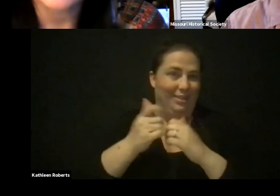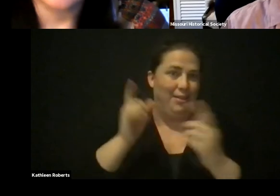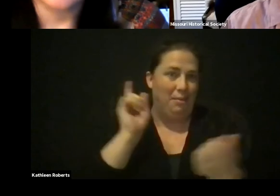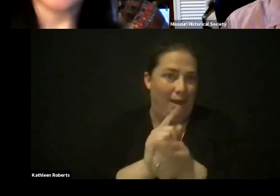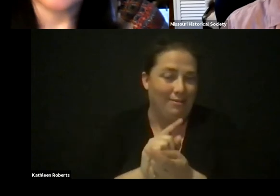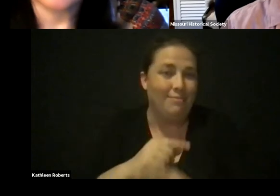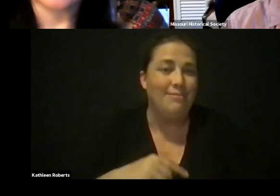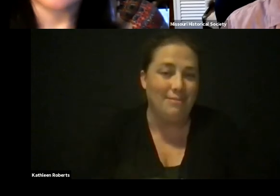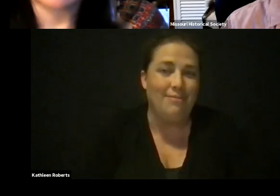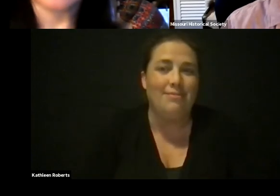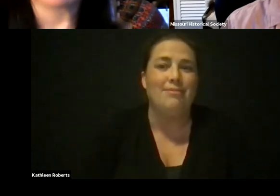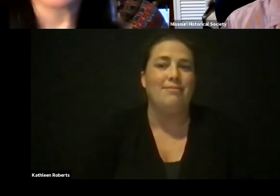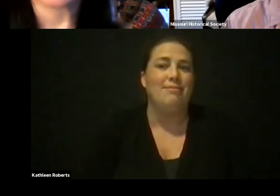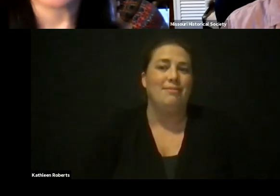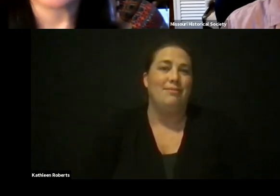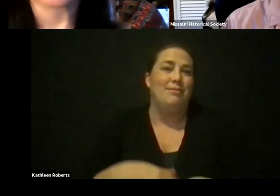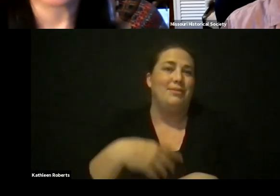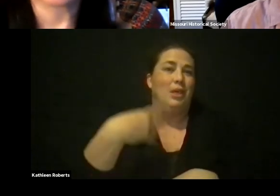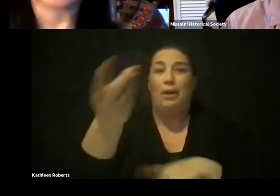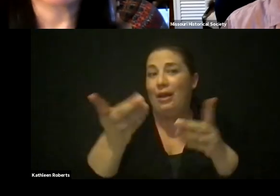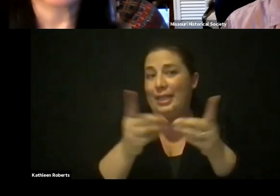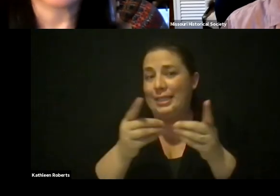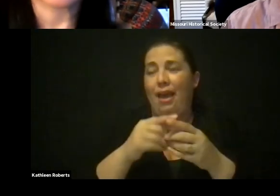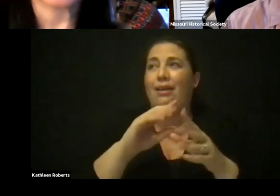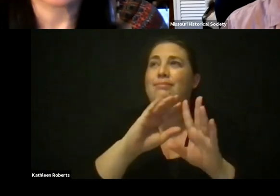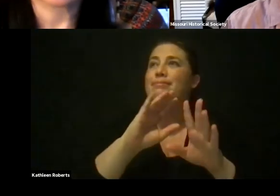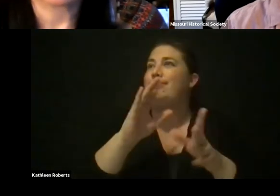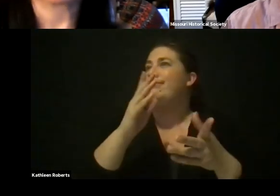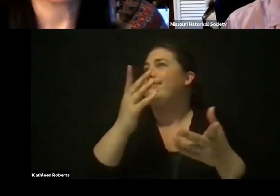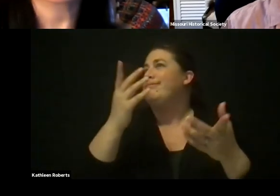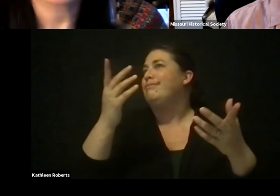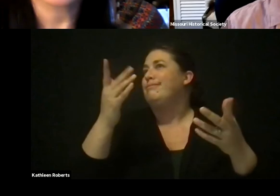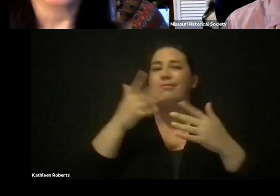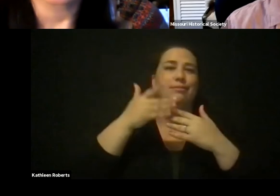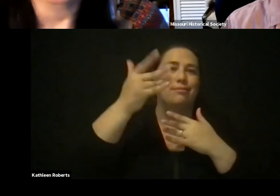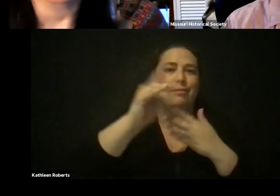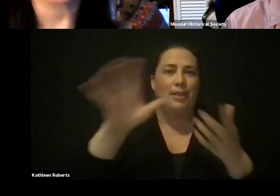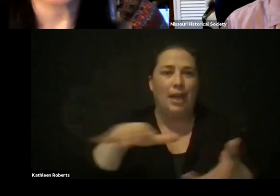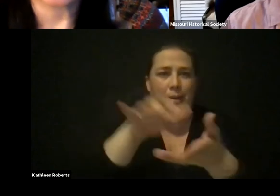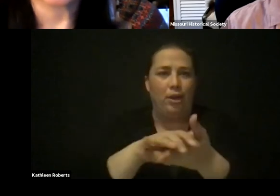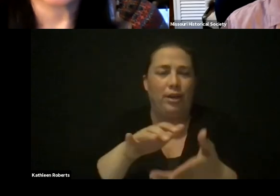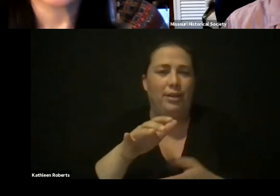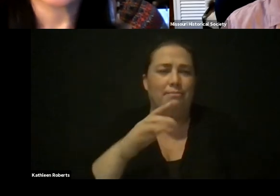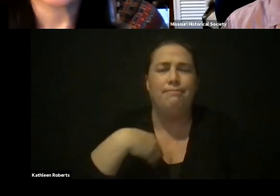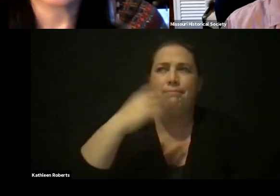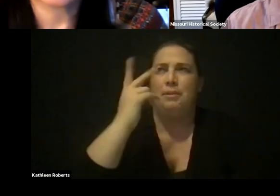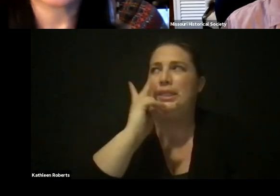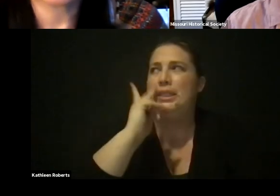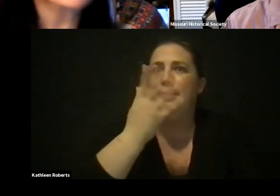be able to retain ties to your native culture while still being American. That's what I would hope my, you know, future